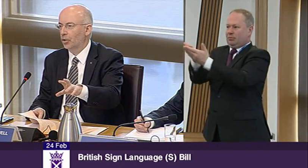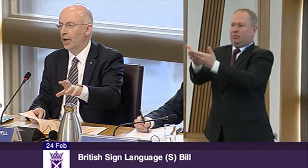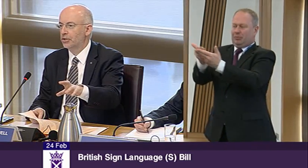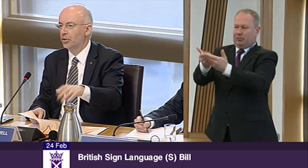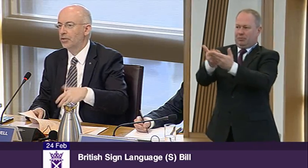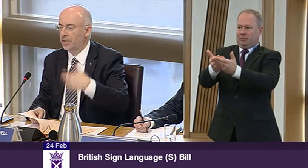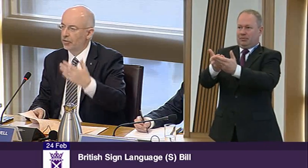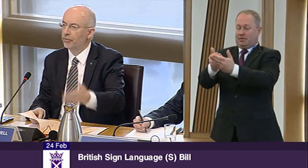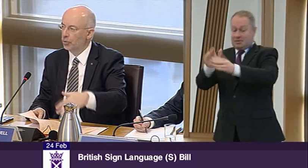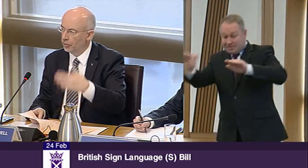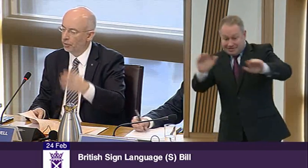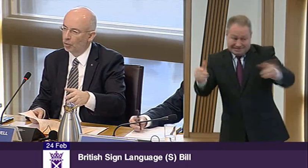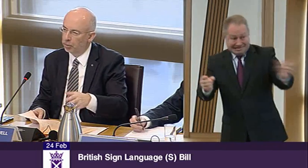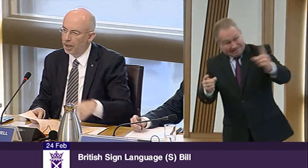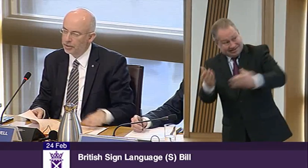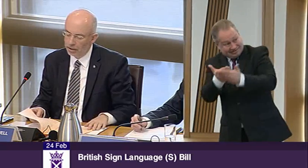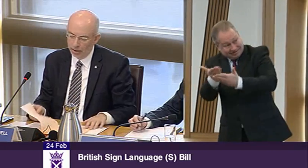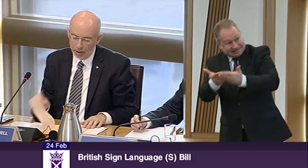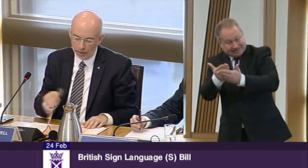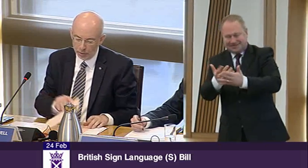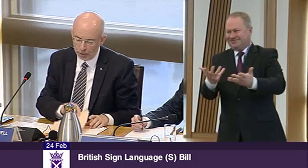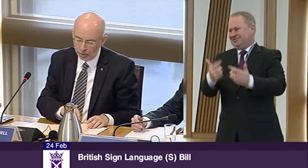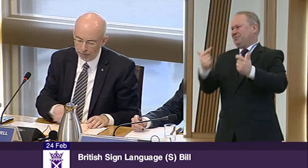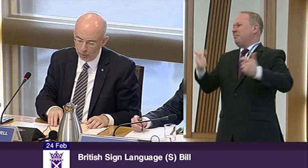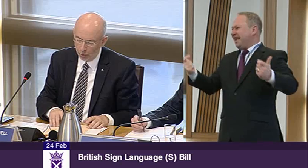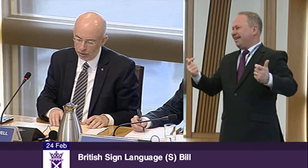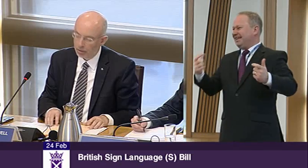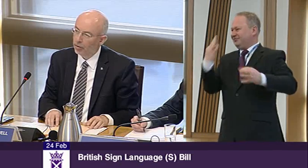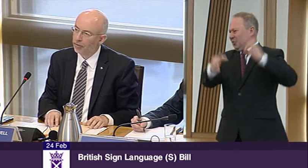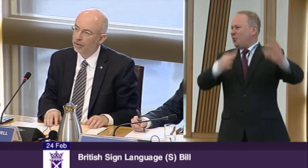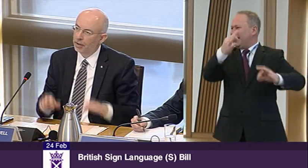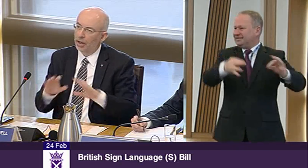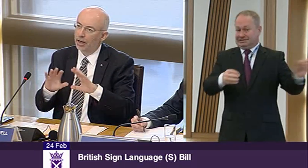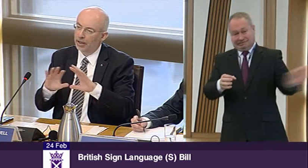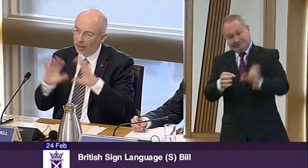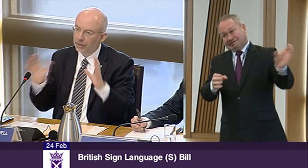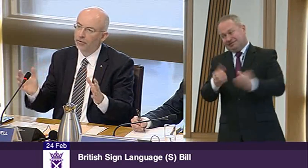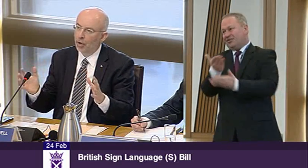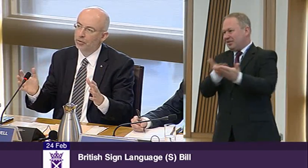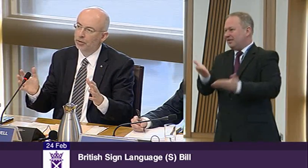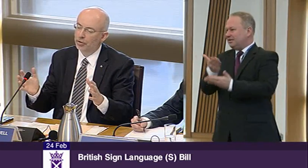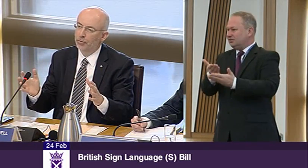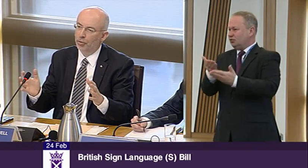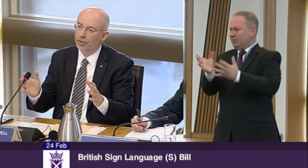swamped by requests to undertake reviews of local plans. What is your view on a collective